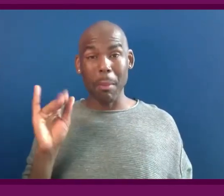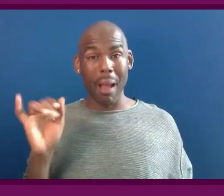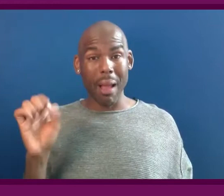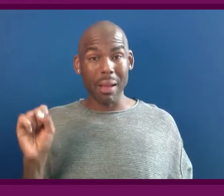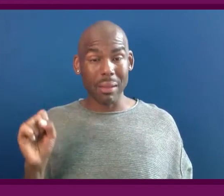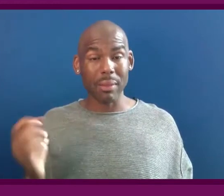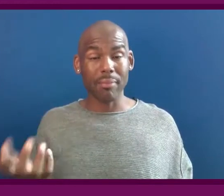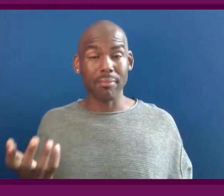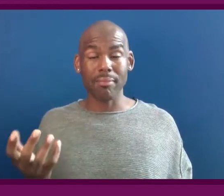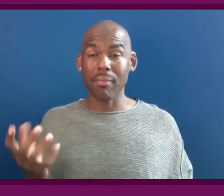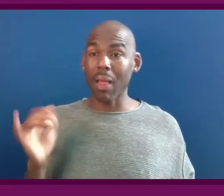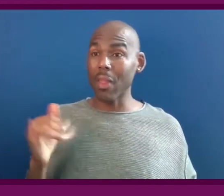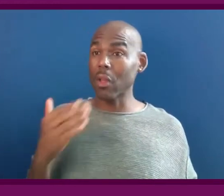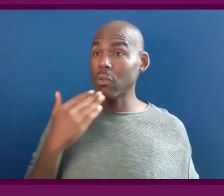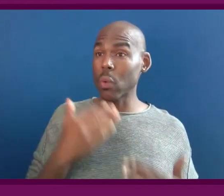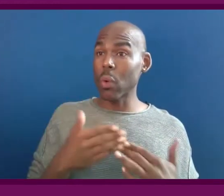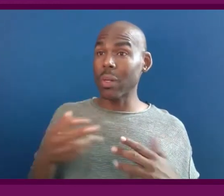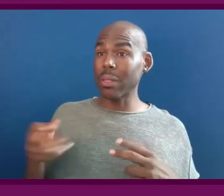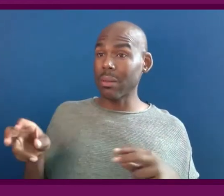I think, yeah, that's a great segue.